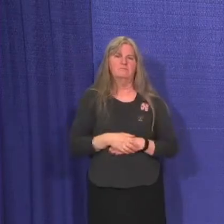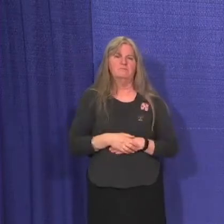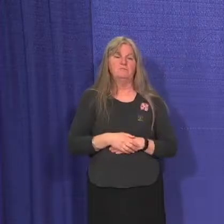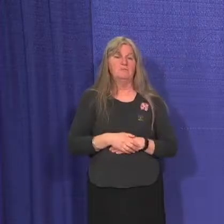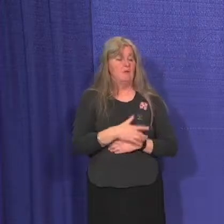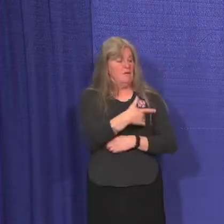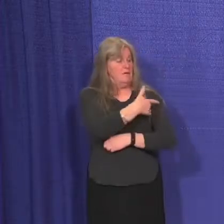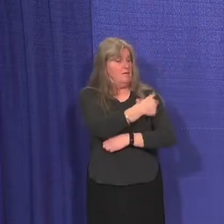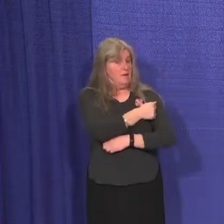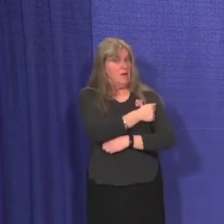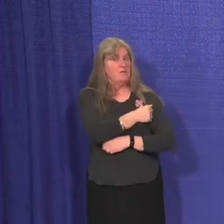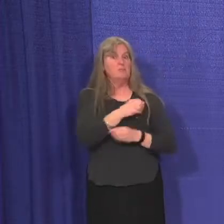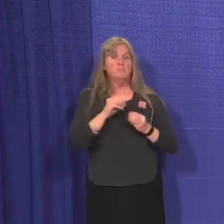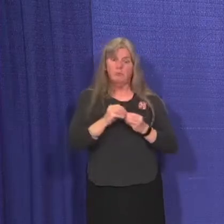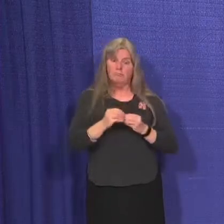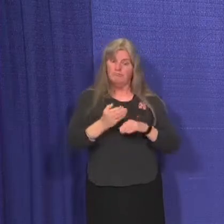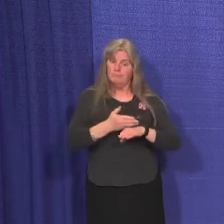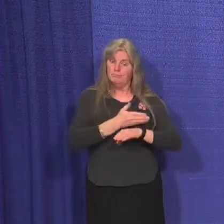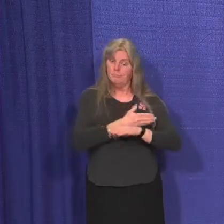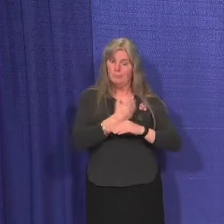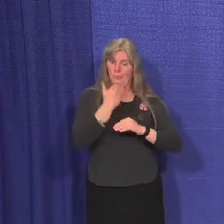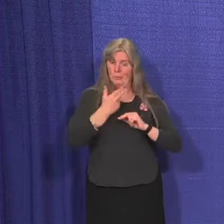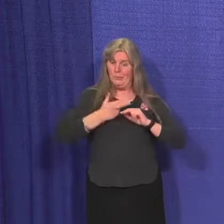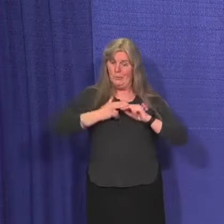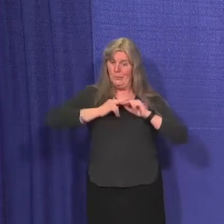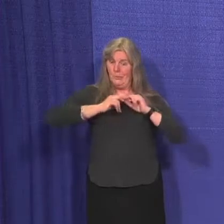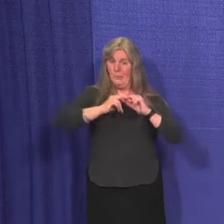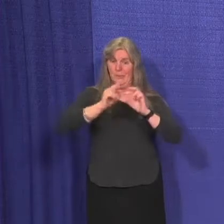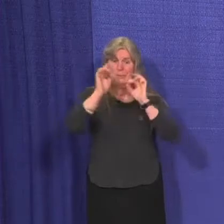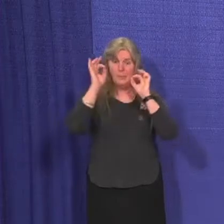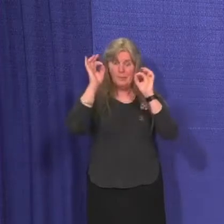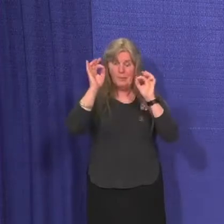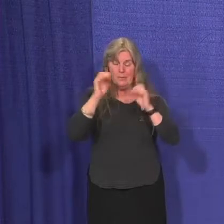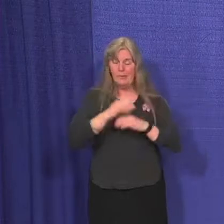transmission. I'm grateful we have no active